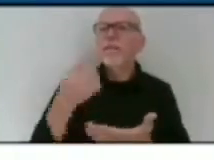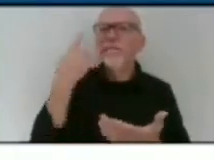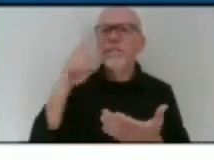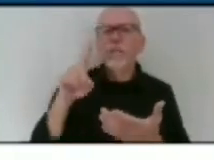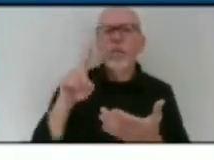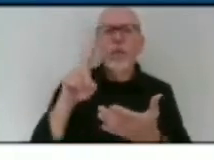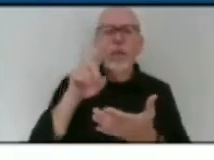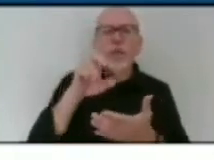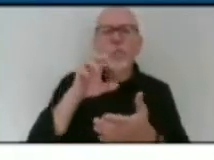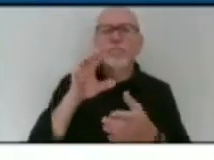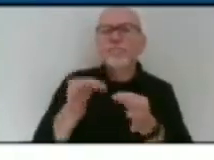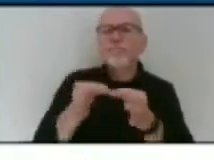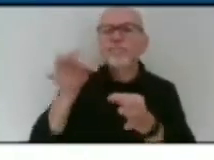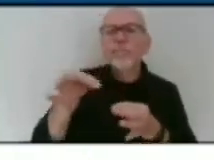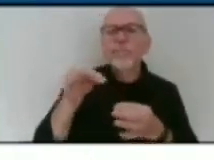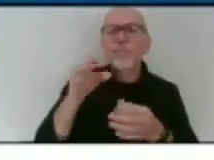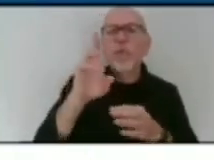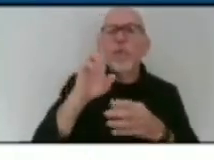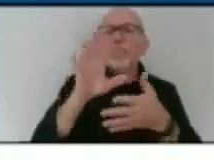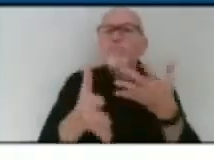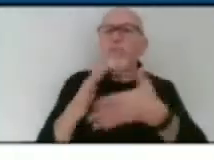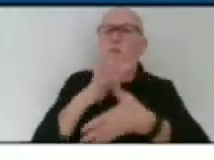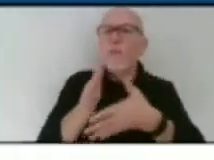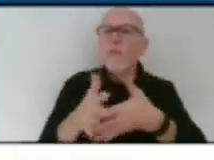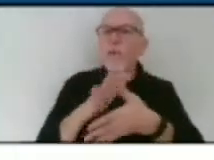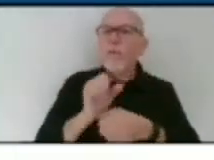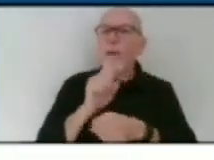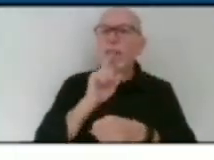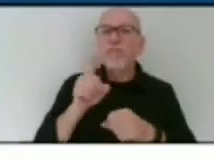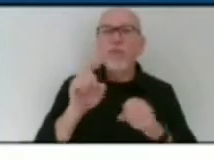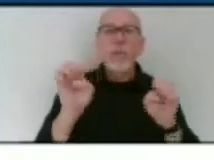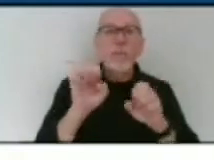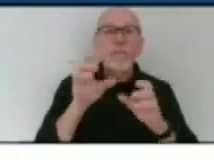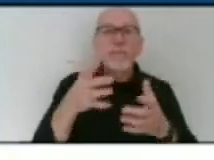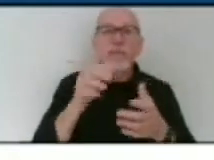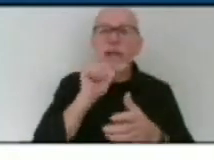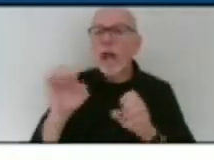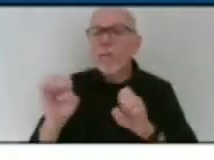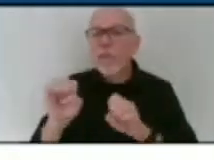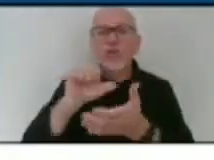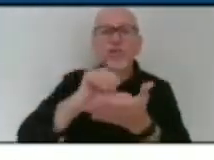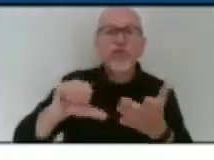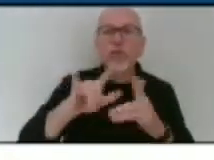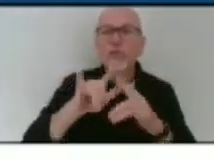ensure sufficient capacity to care for all patients. As the governor mentioned,